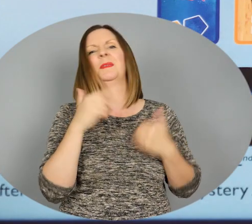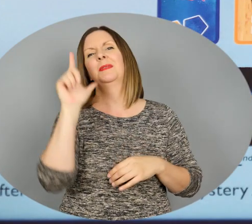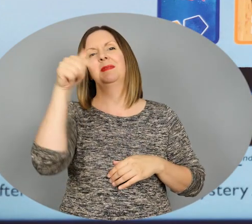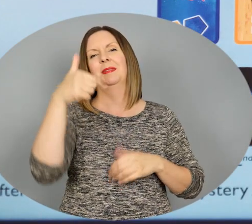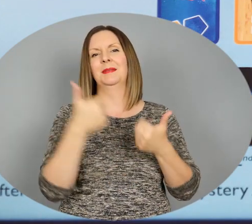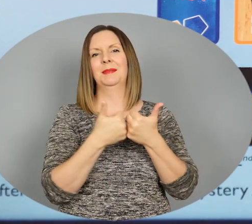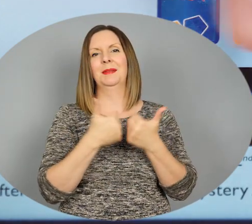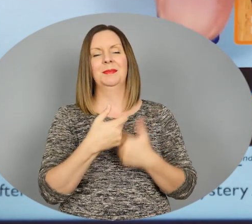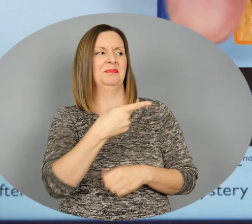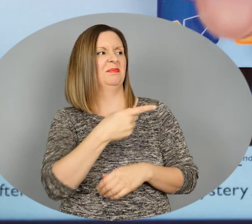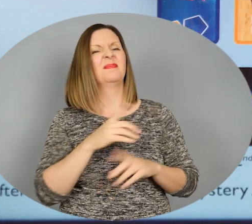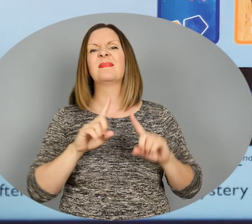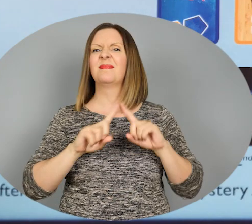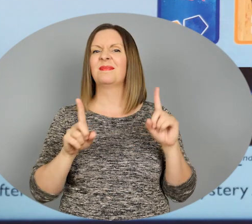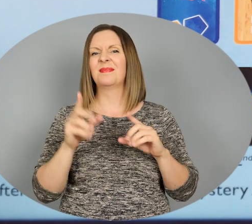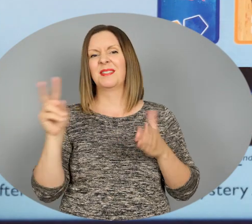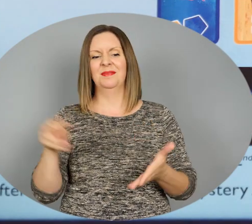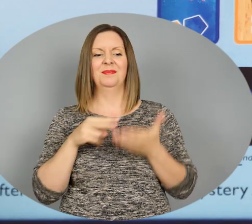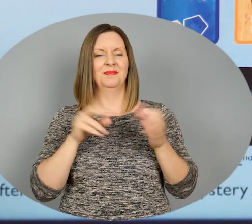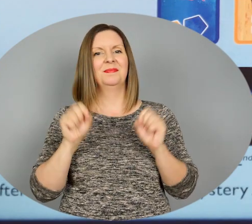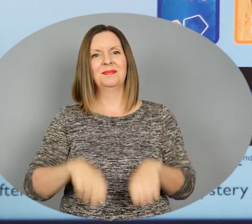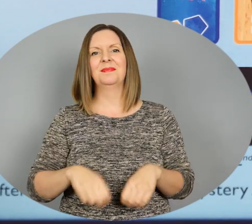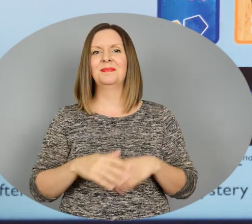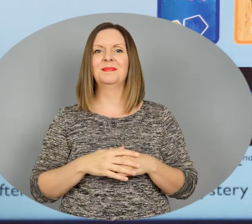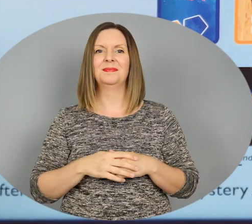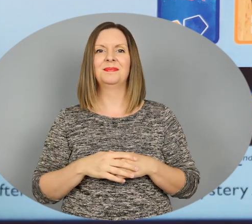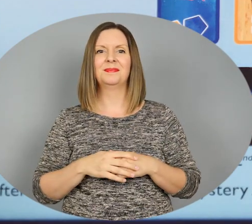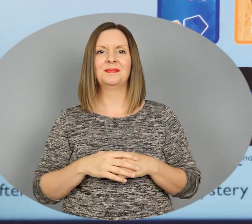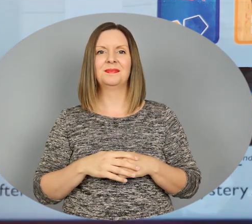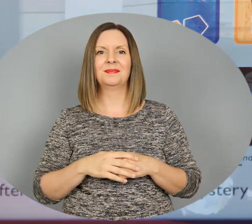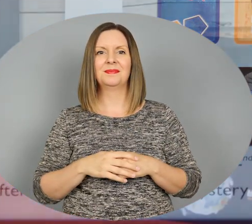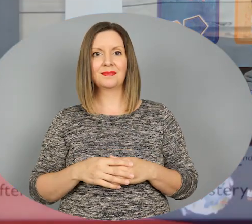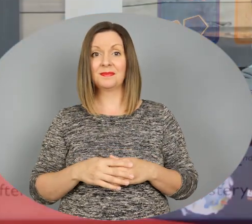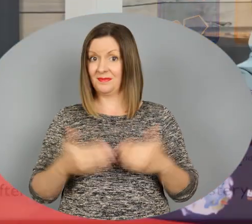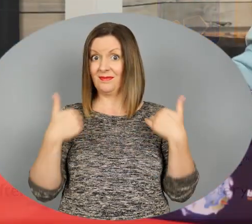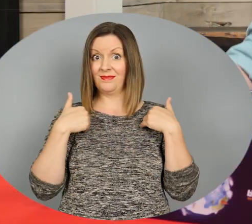of the later rounds, but I’ll leave those for you to discover on your own. Otherwise,